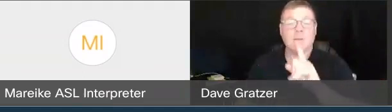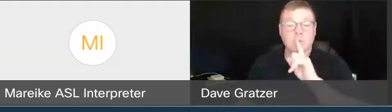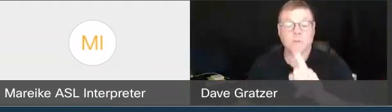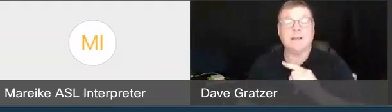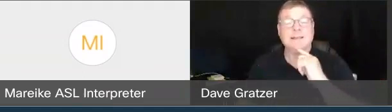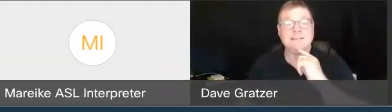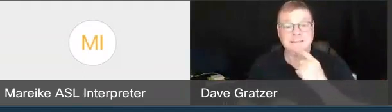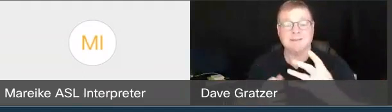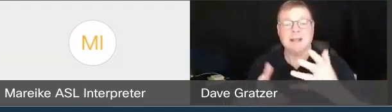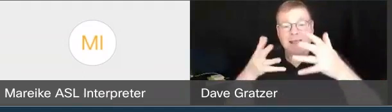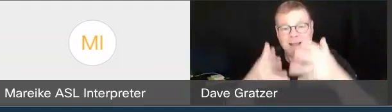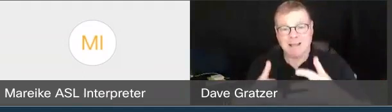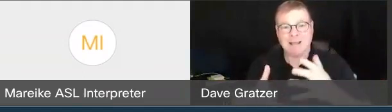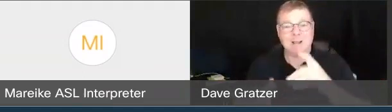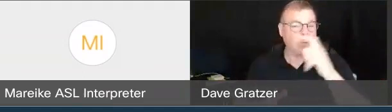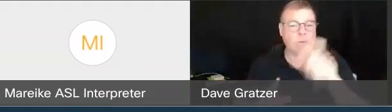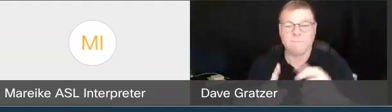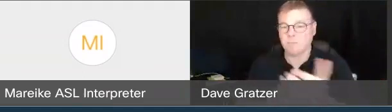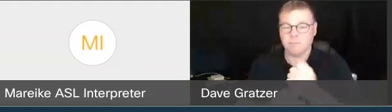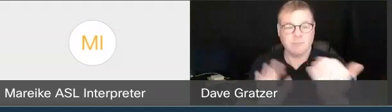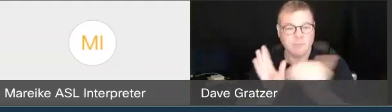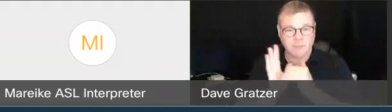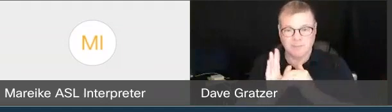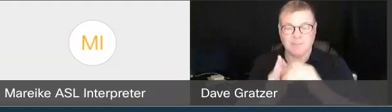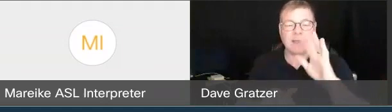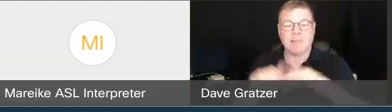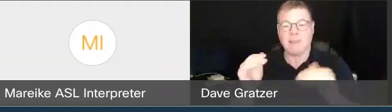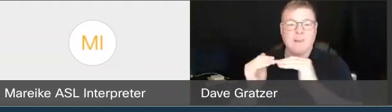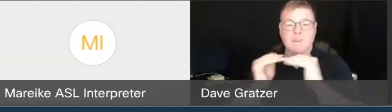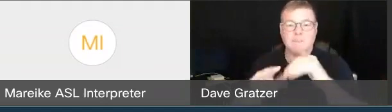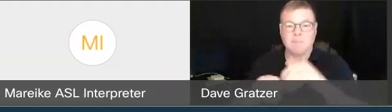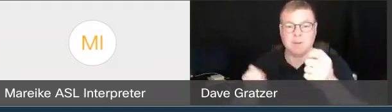less likely to be rearrested than there appears in our control group in both the first and